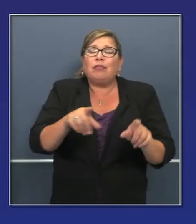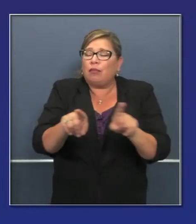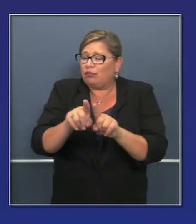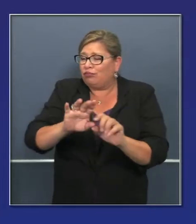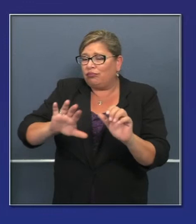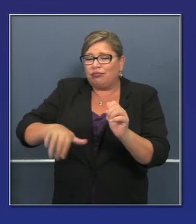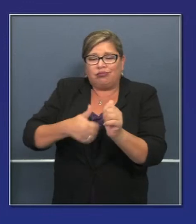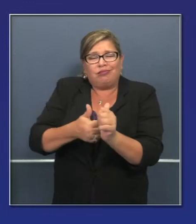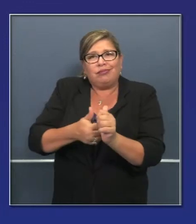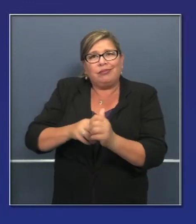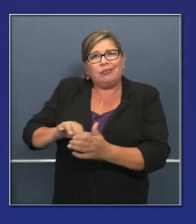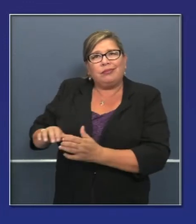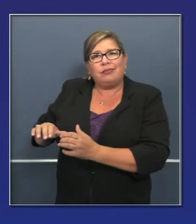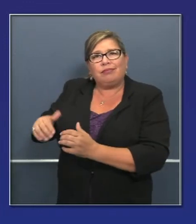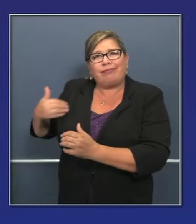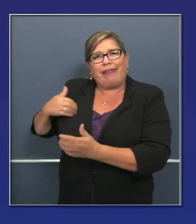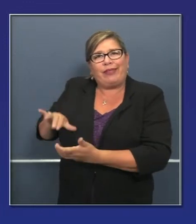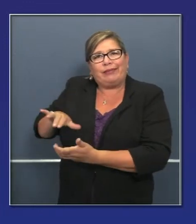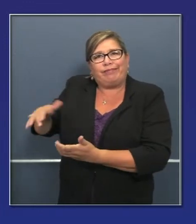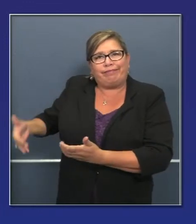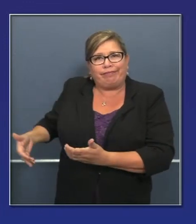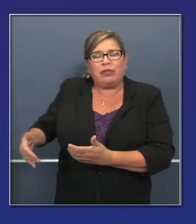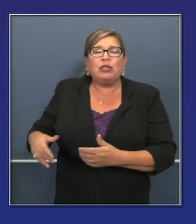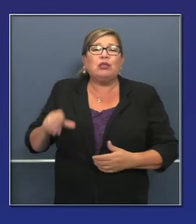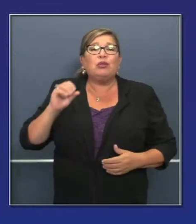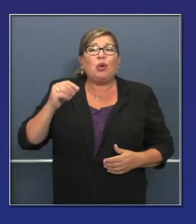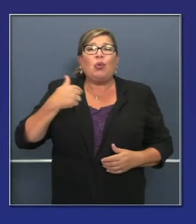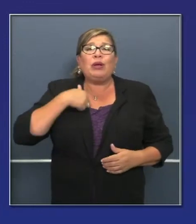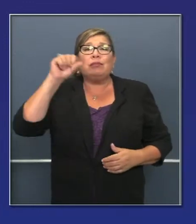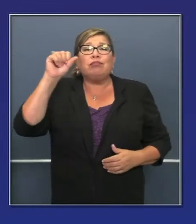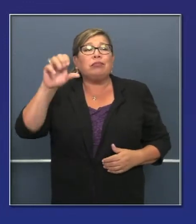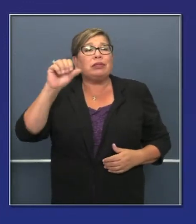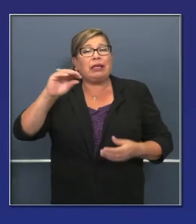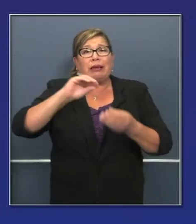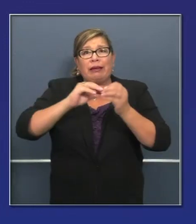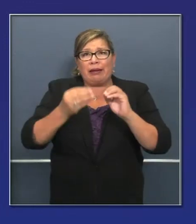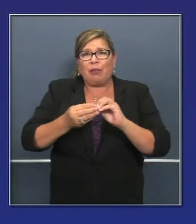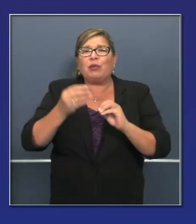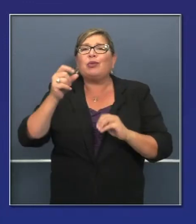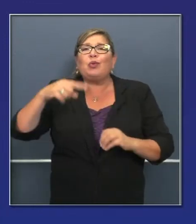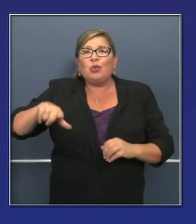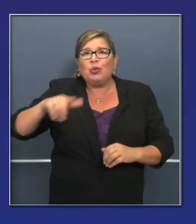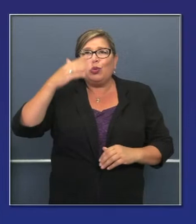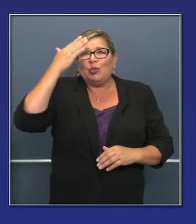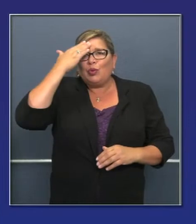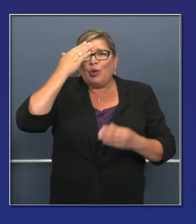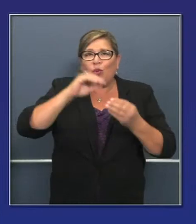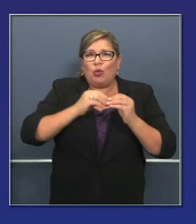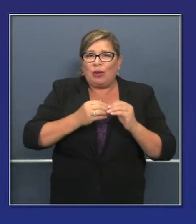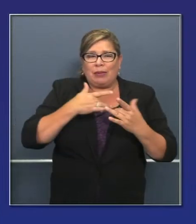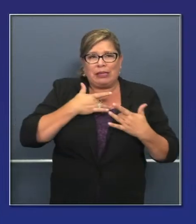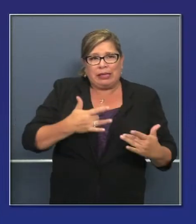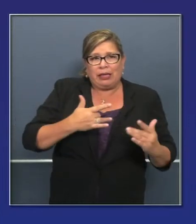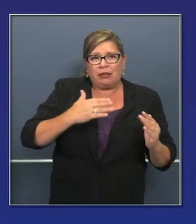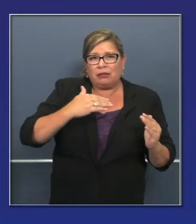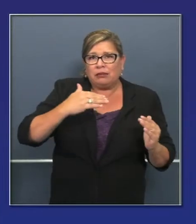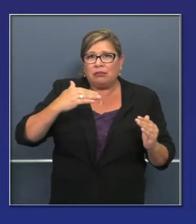we all should be mindful of and focused on on a day-in day-out basis so they've apprecia artists